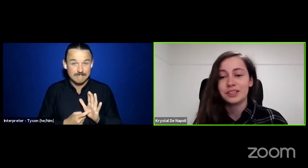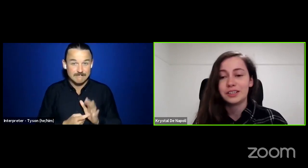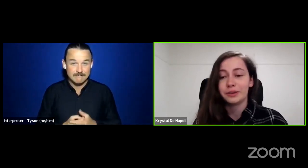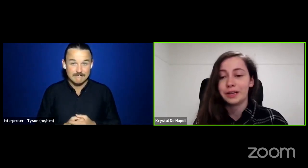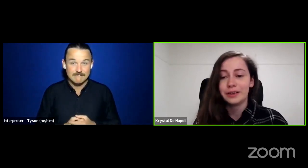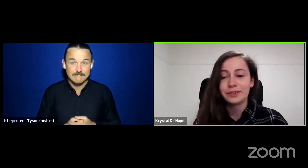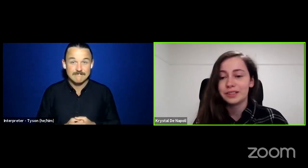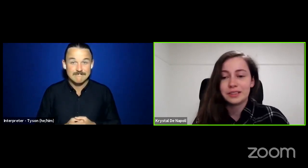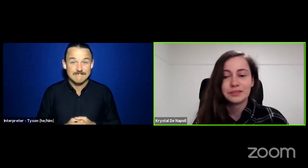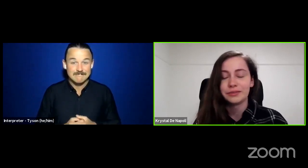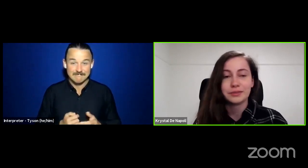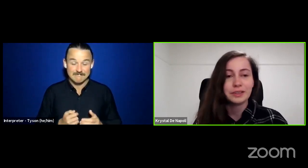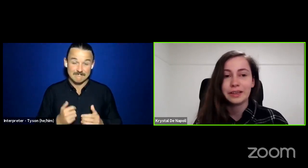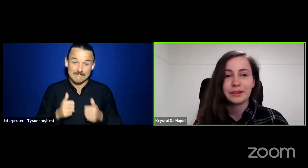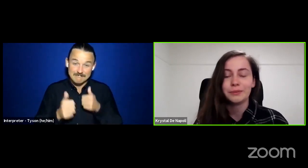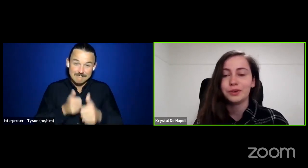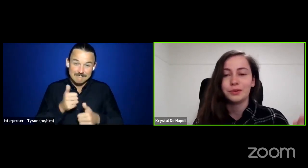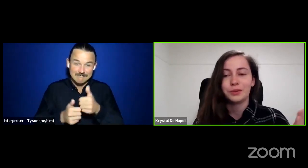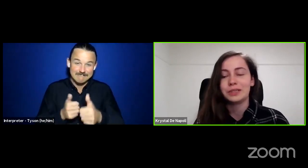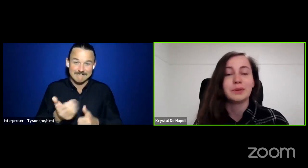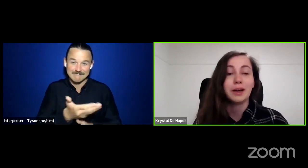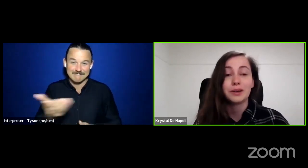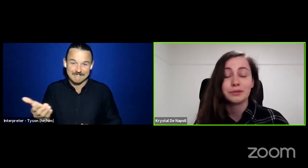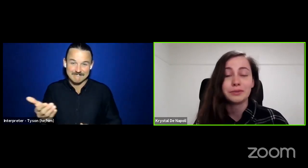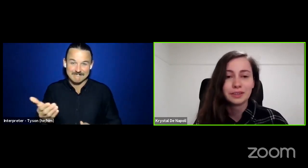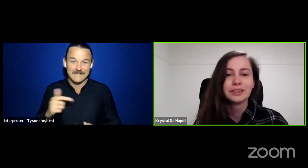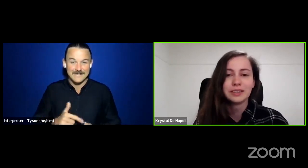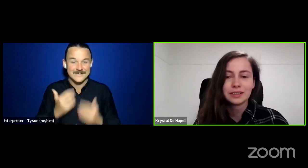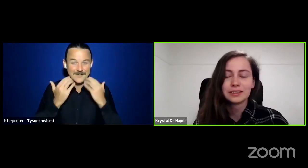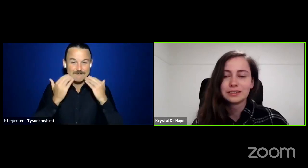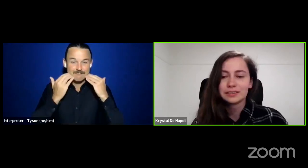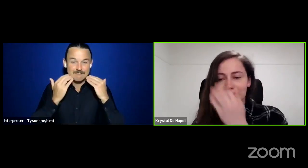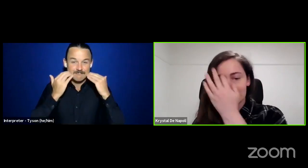acknowledgement and.